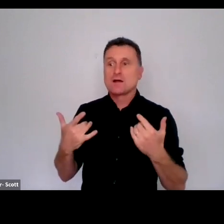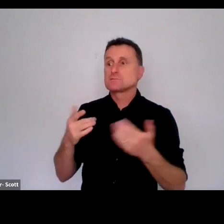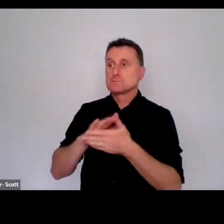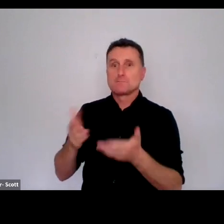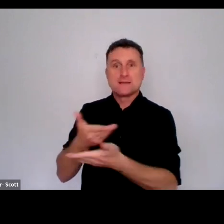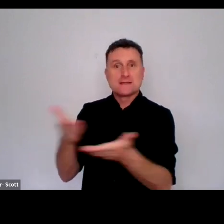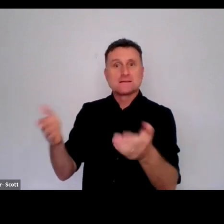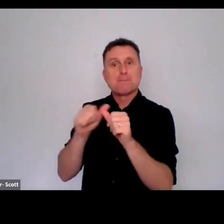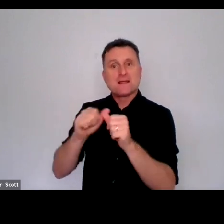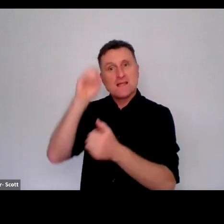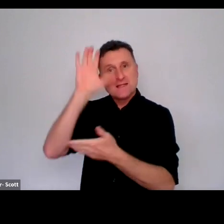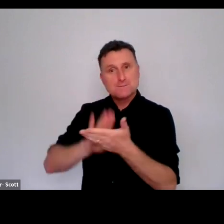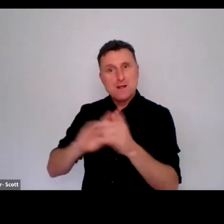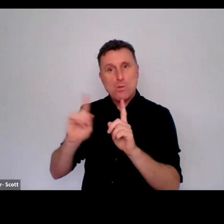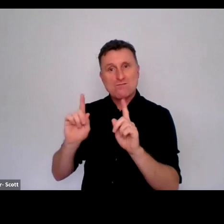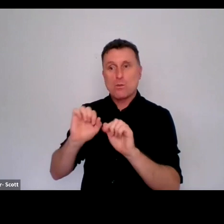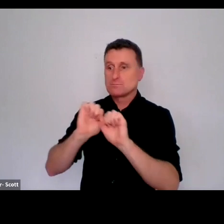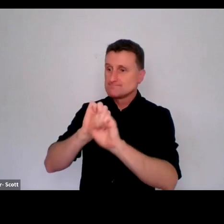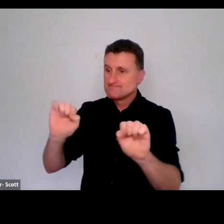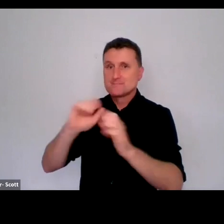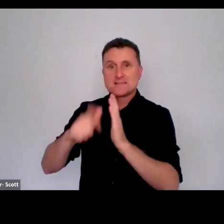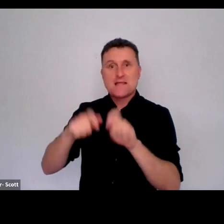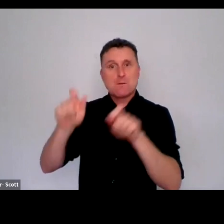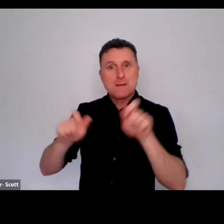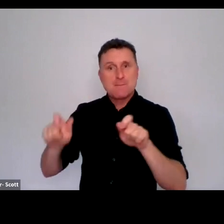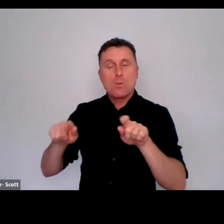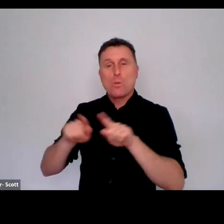And we will be discussing the options for how to spend that money